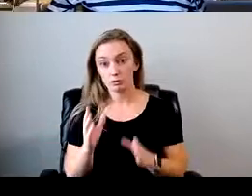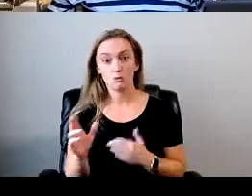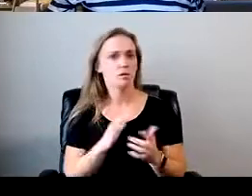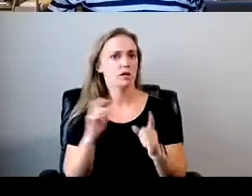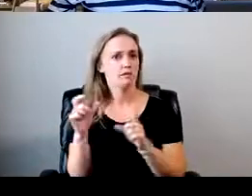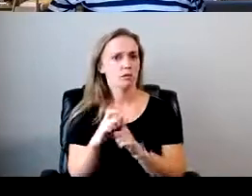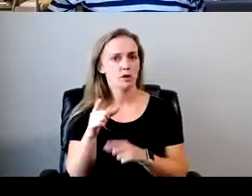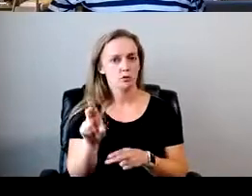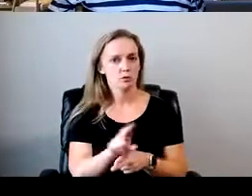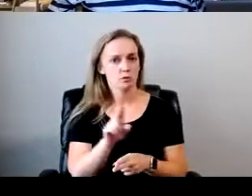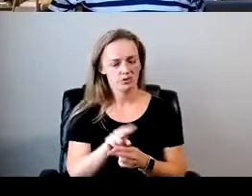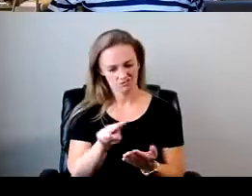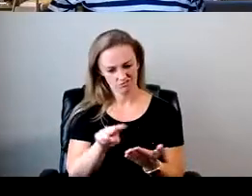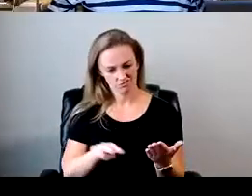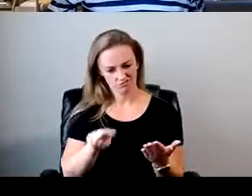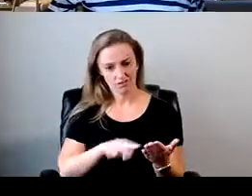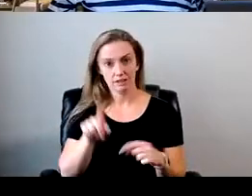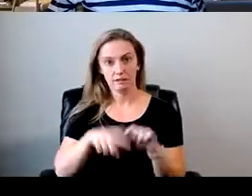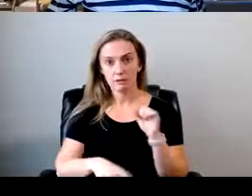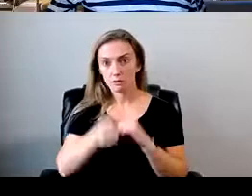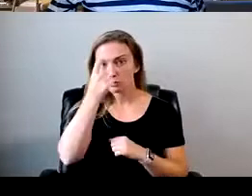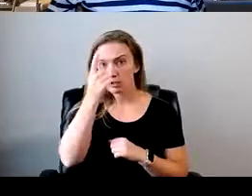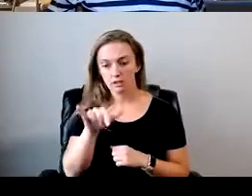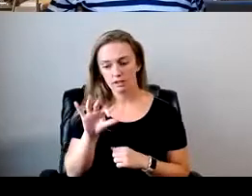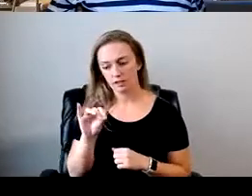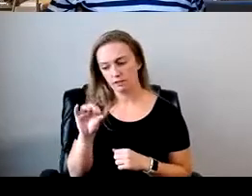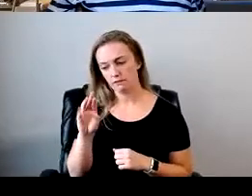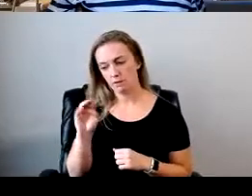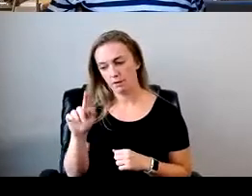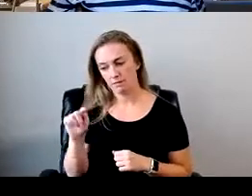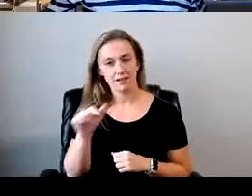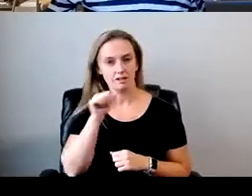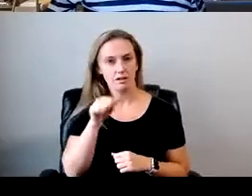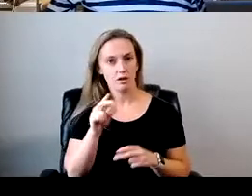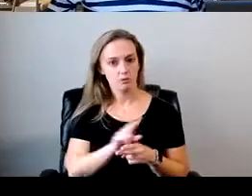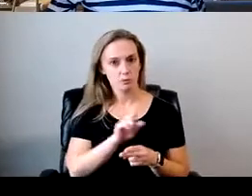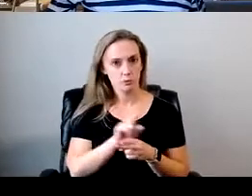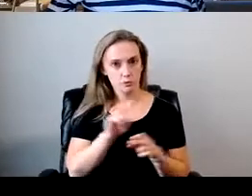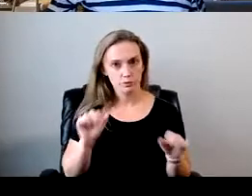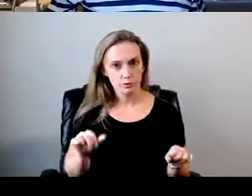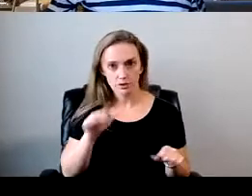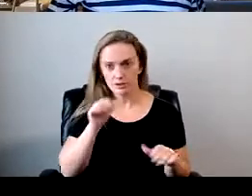is not able to understand it in a format that is usable and accessible. And then it goes back to the idea of universal design,